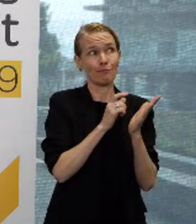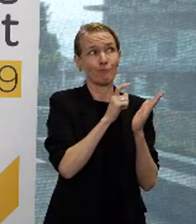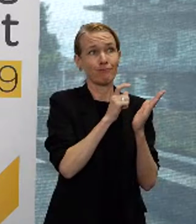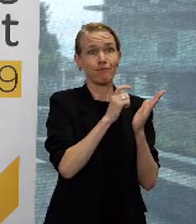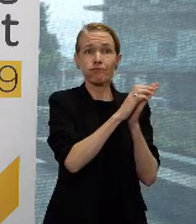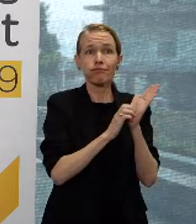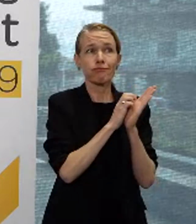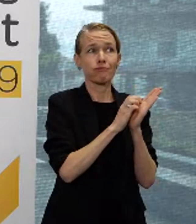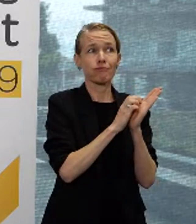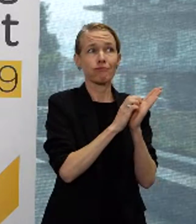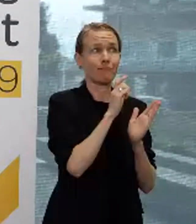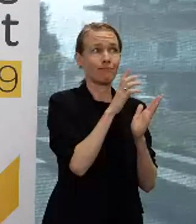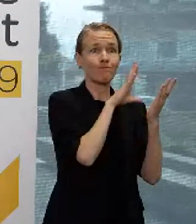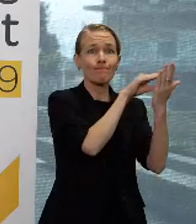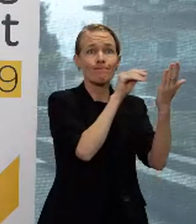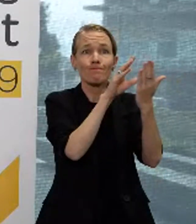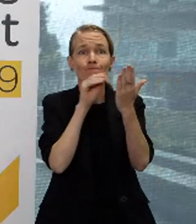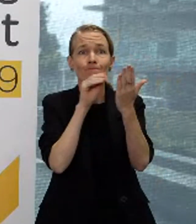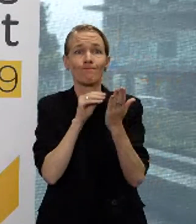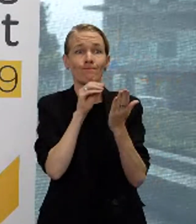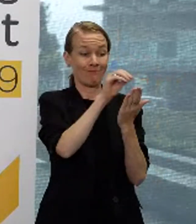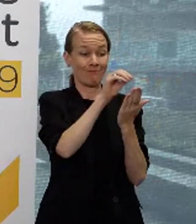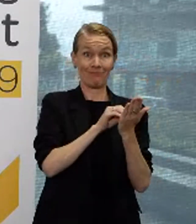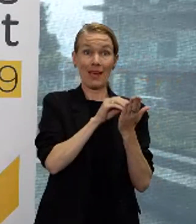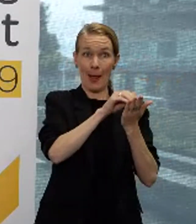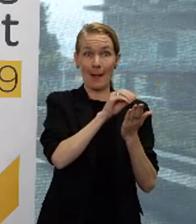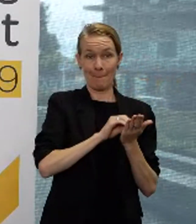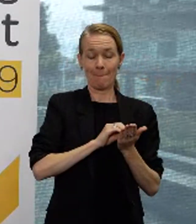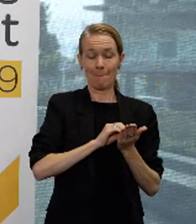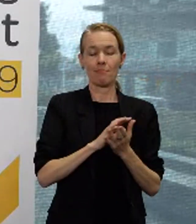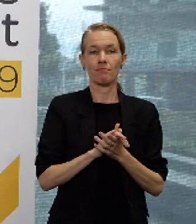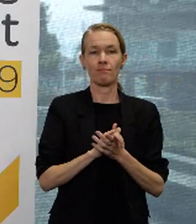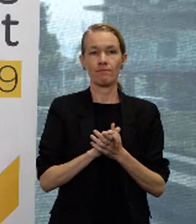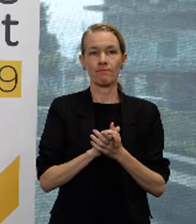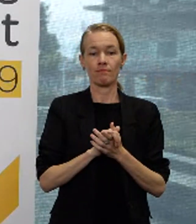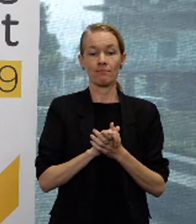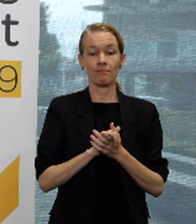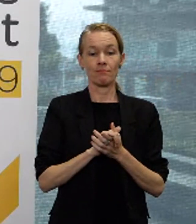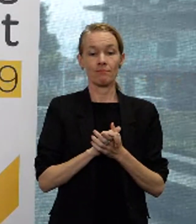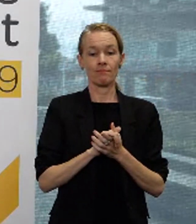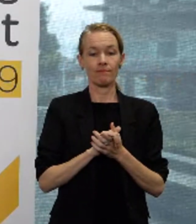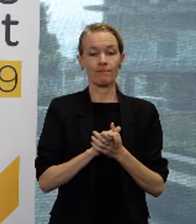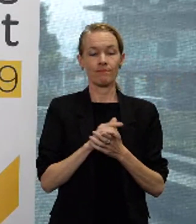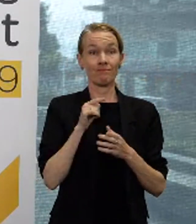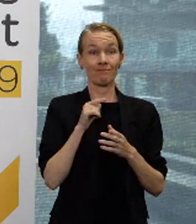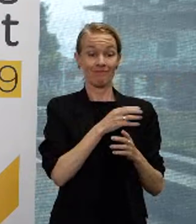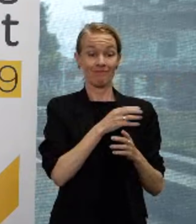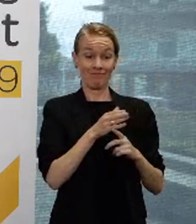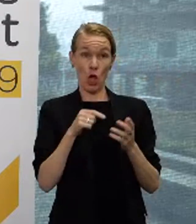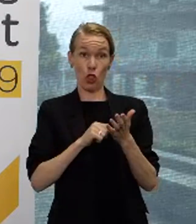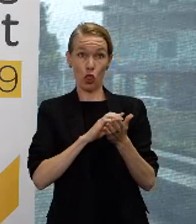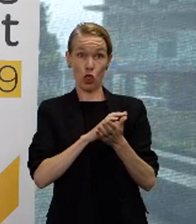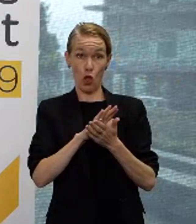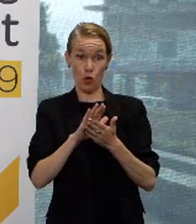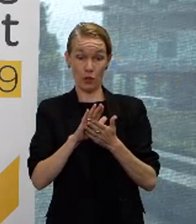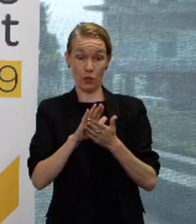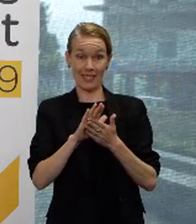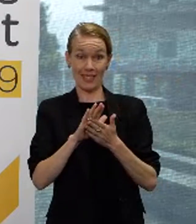he contacted Healthline, went home and was tested on the way. The place where he was tested followed